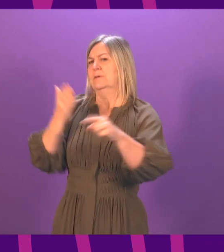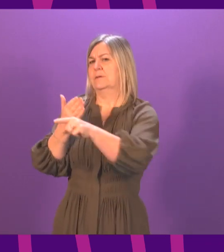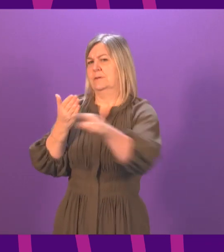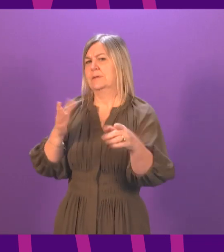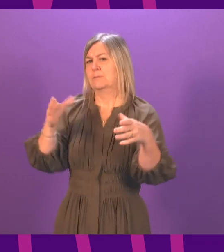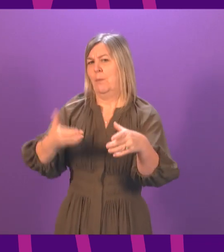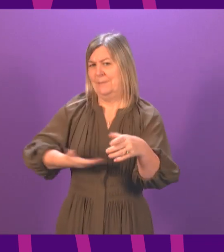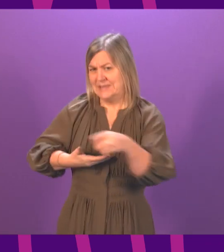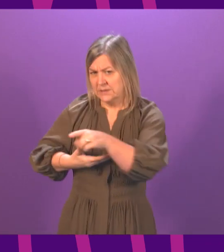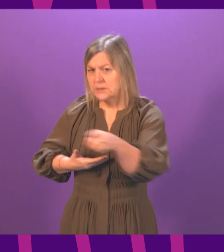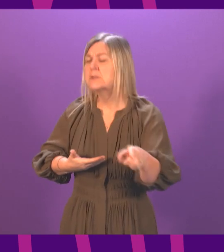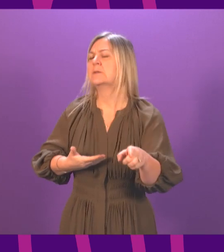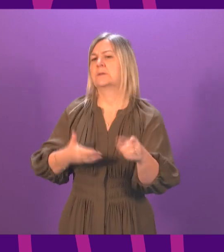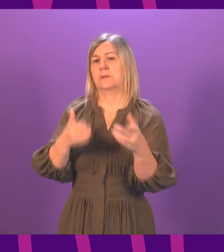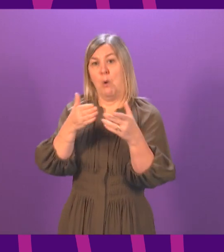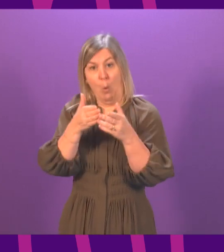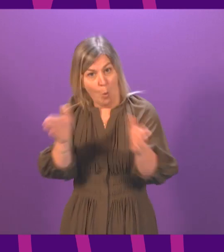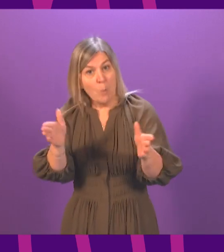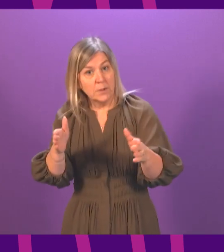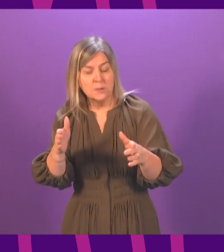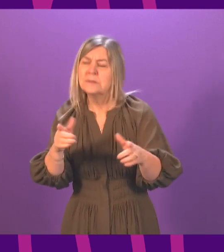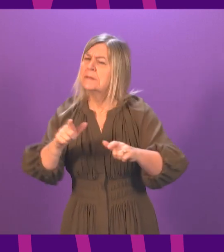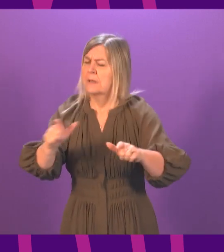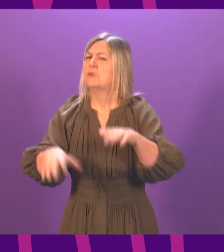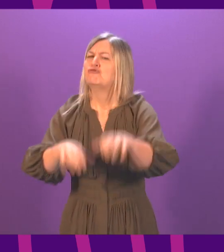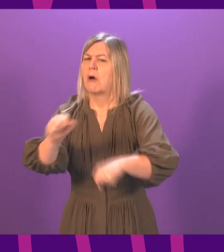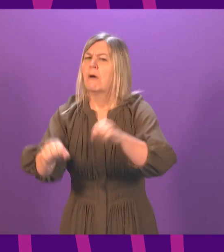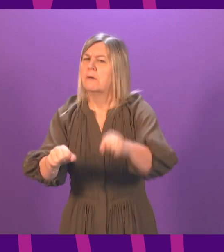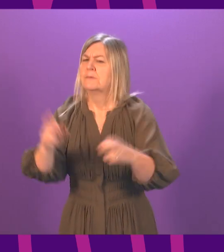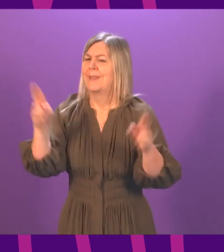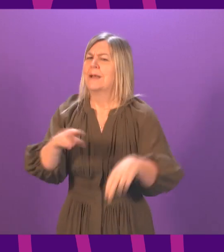under the current and the previous restrictions will still have struggled over the past year. The